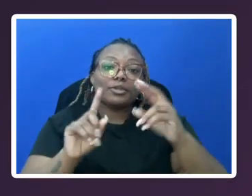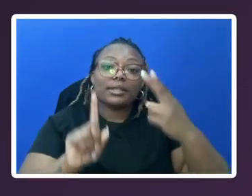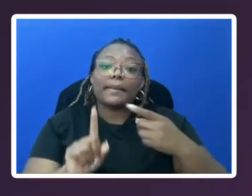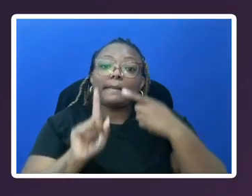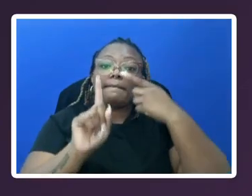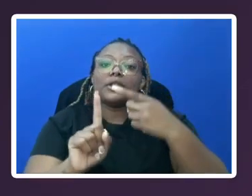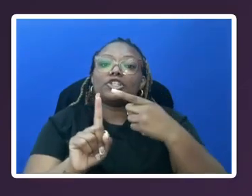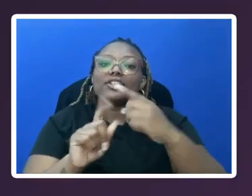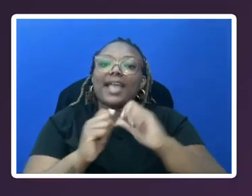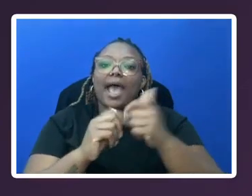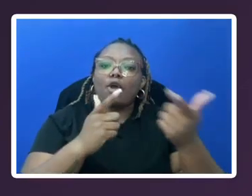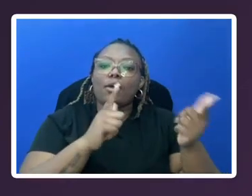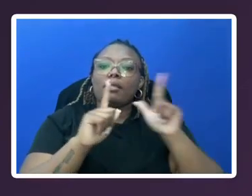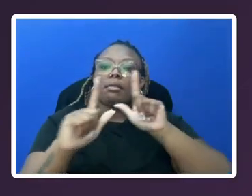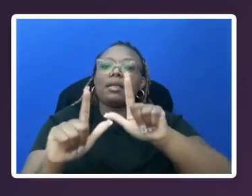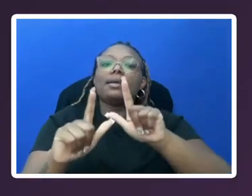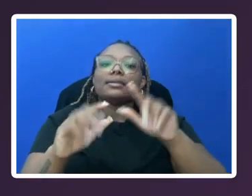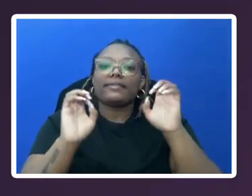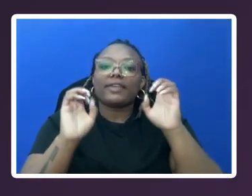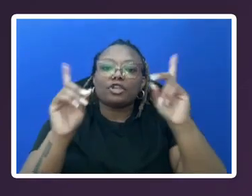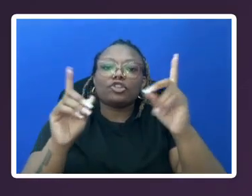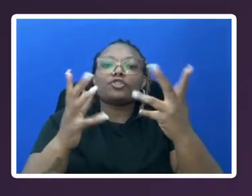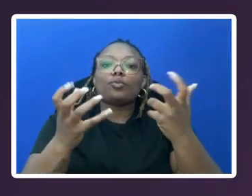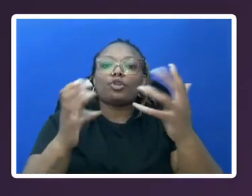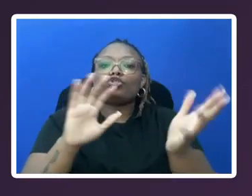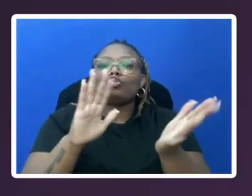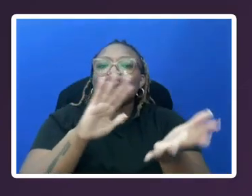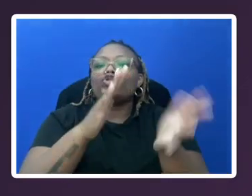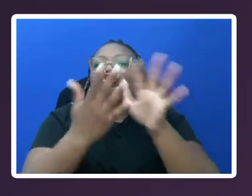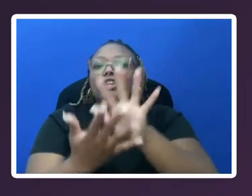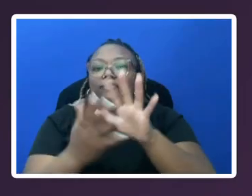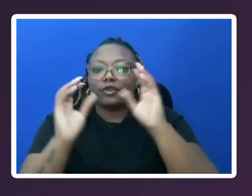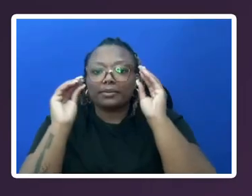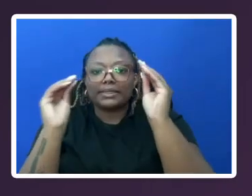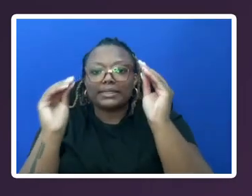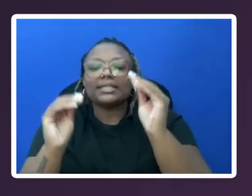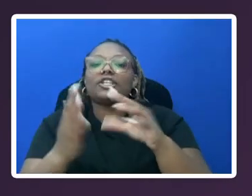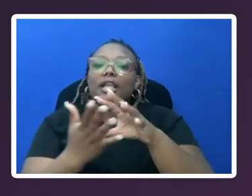where we seek to transform teaching and learning about Native Americans.